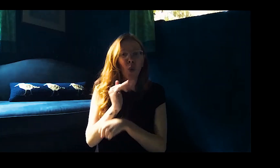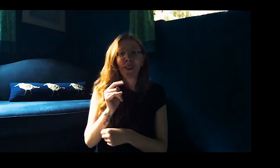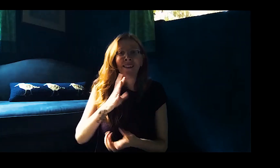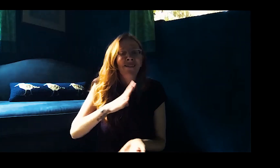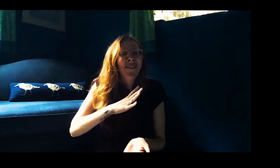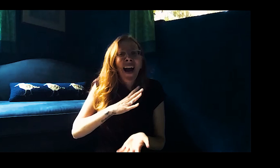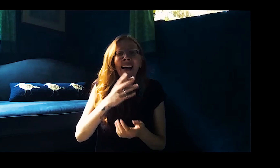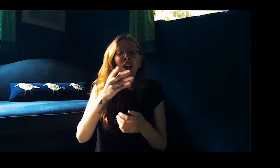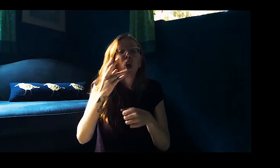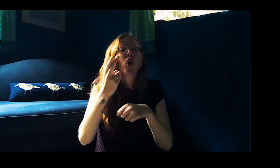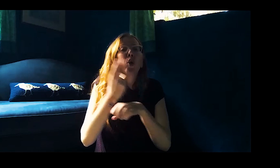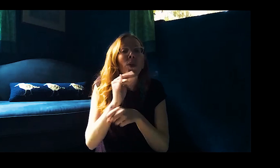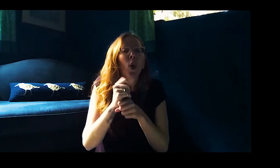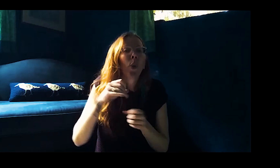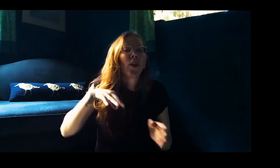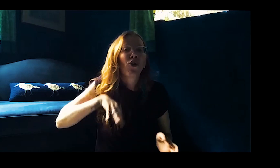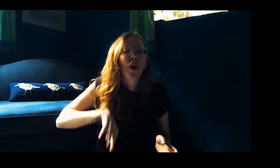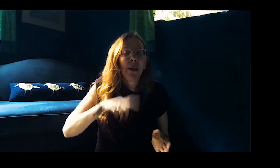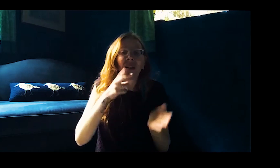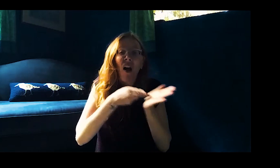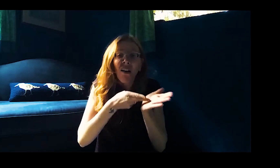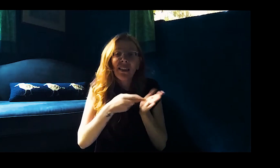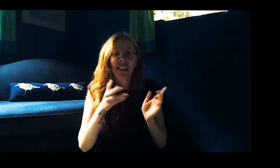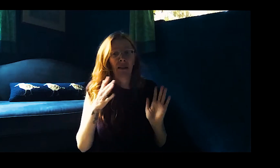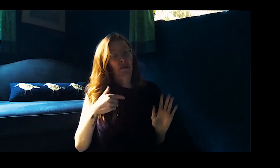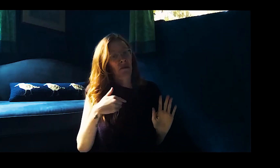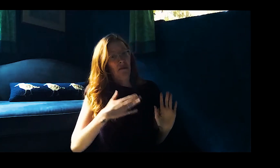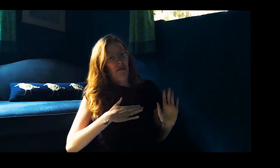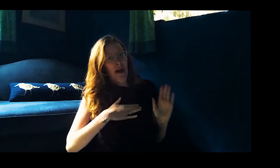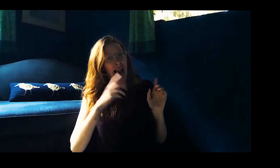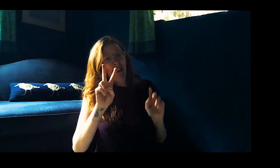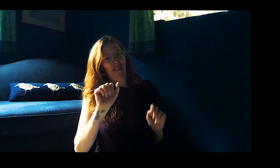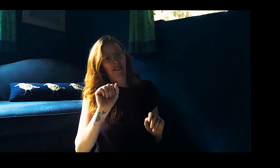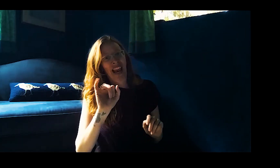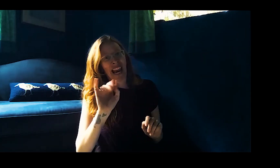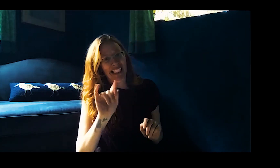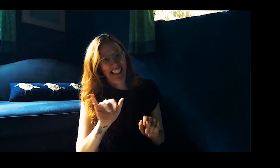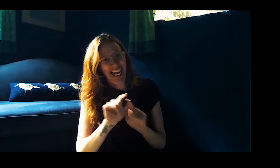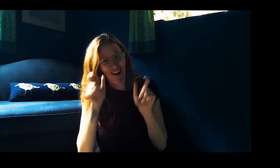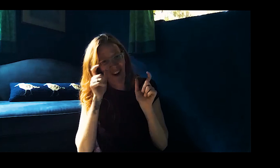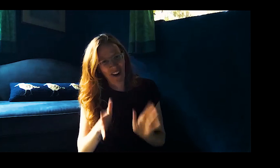that's fine, but please give them credit. I guess you could say I'm honestly vain as a photographer.